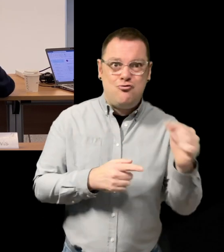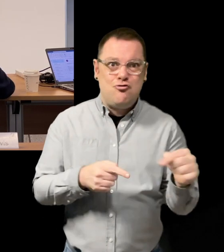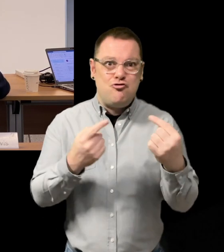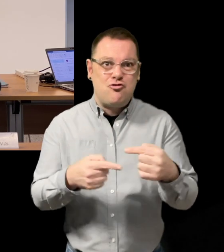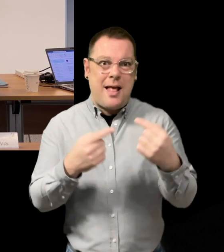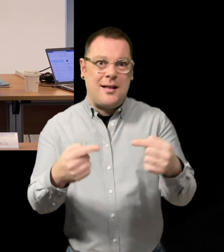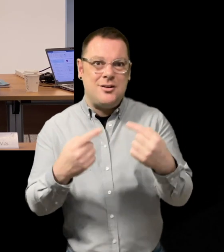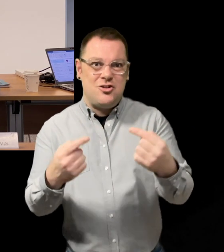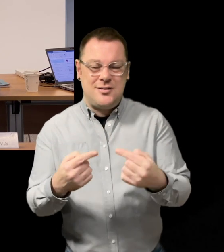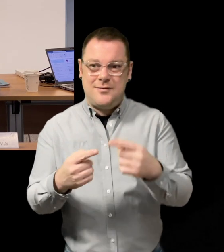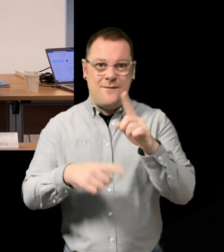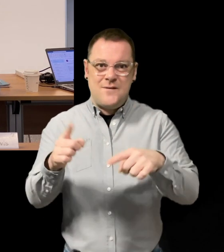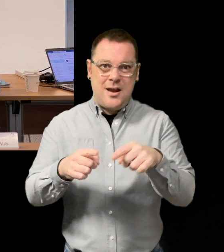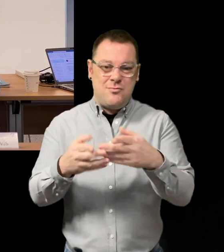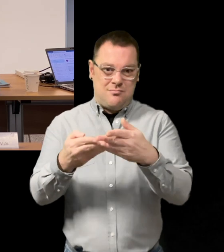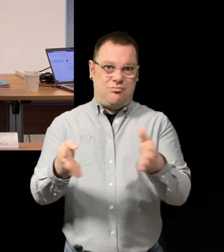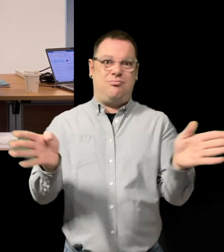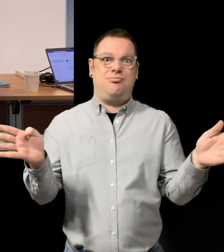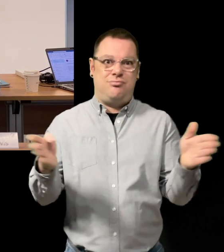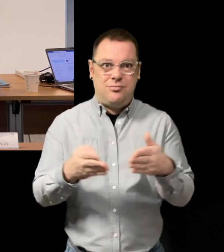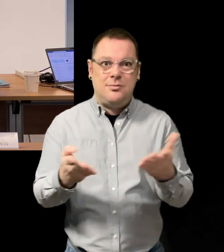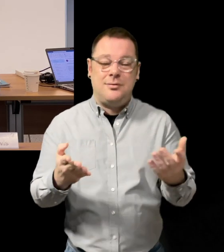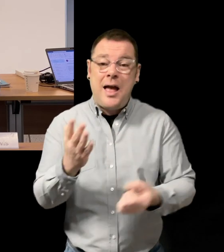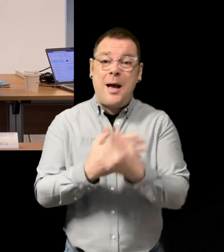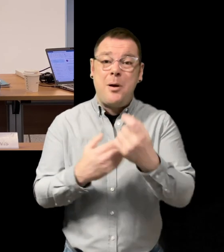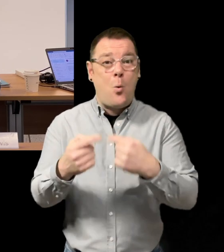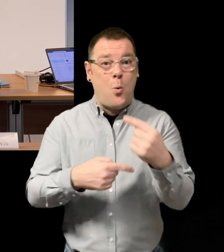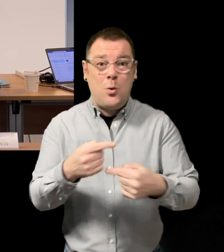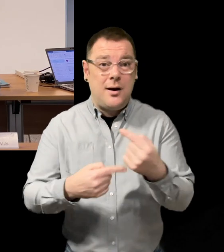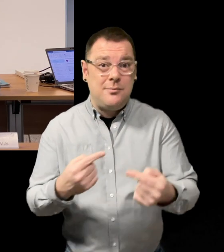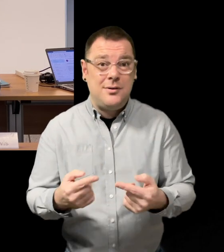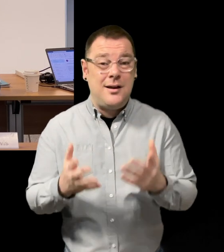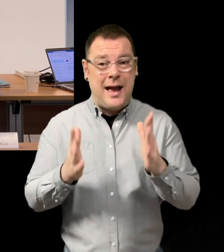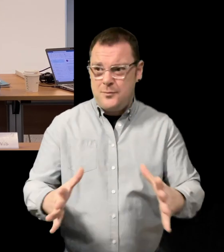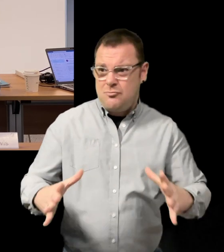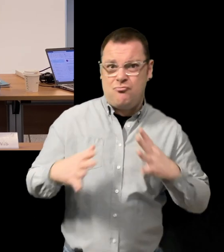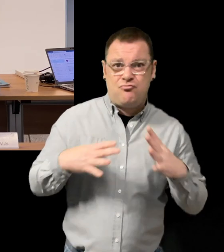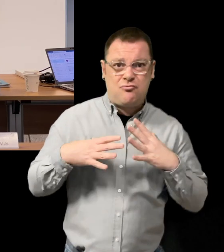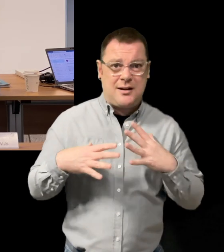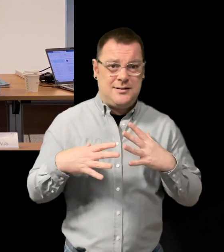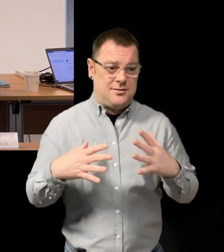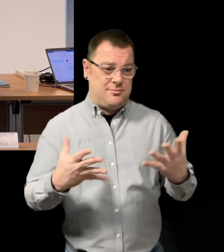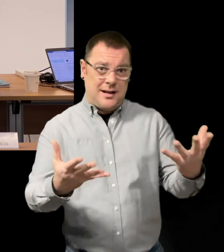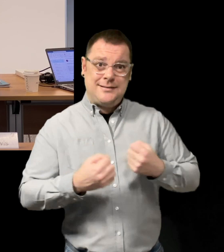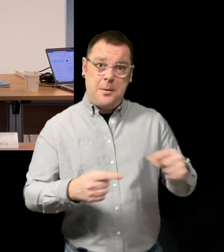varying in scope and scale appearing all the time. We must be fit and ready to take these challenges